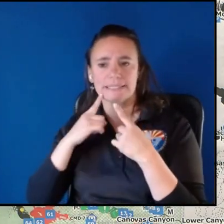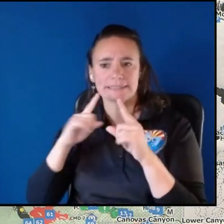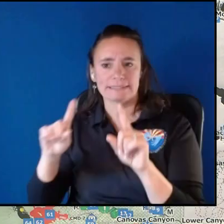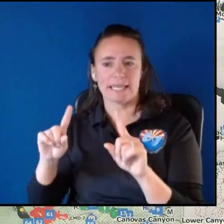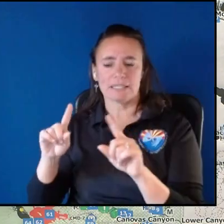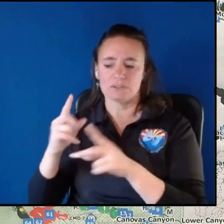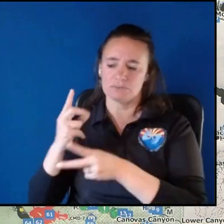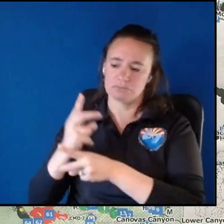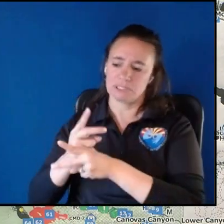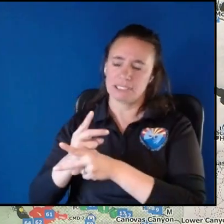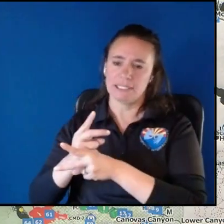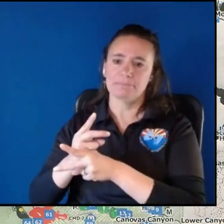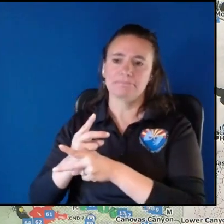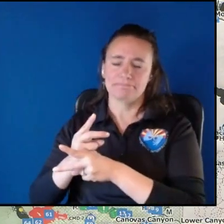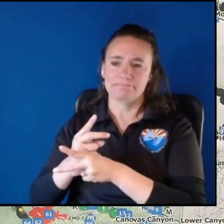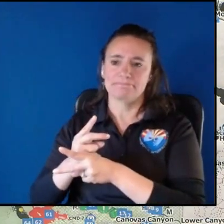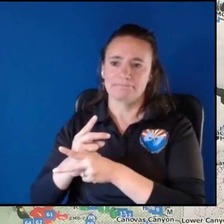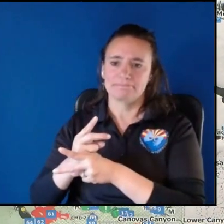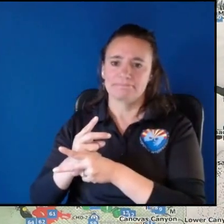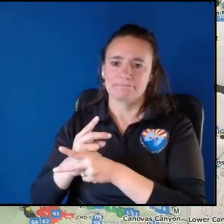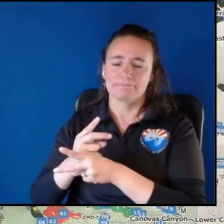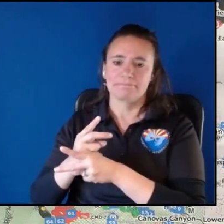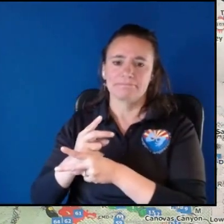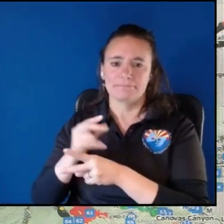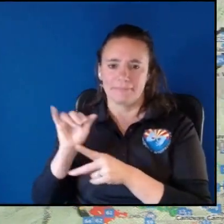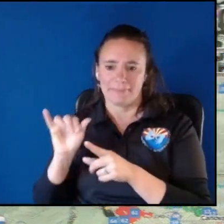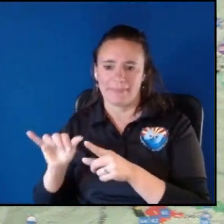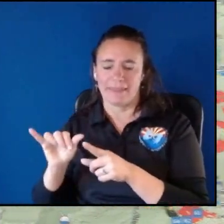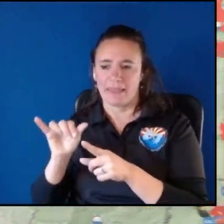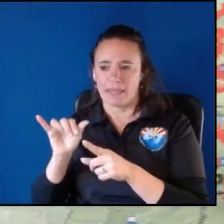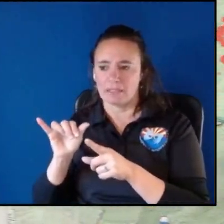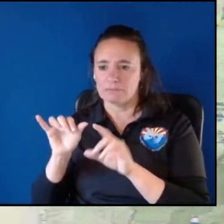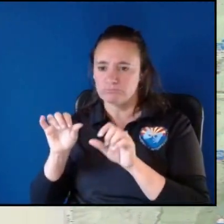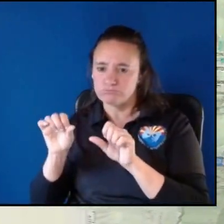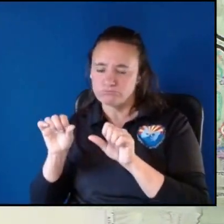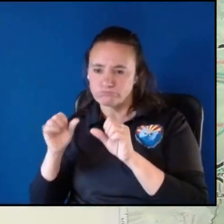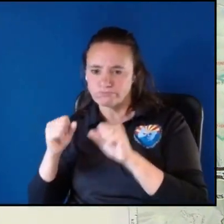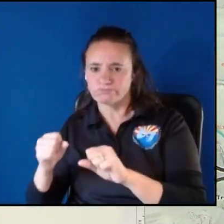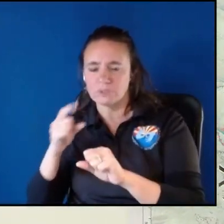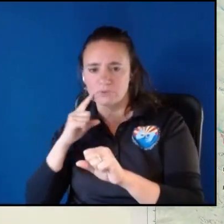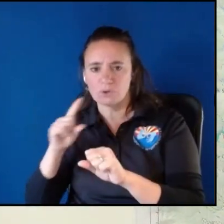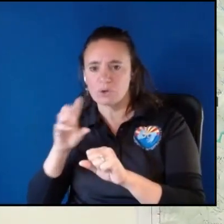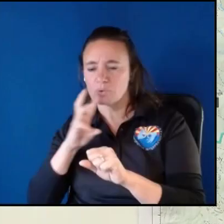and also give us the best opportunities to provide the